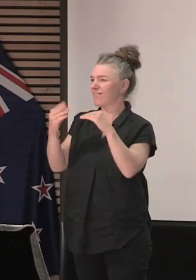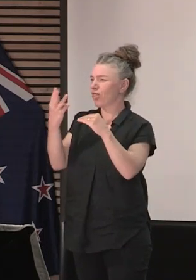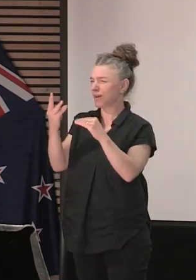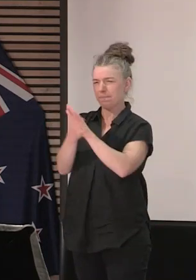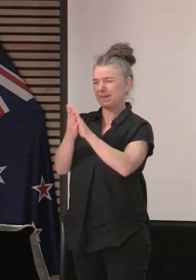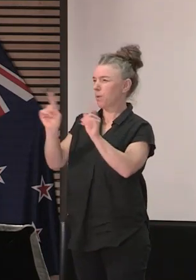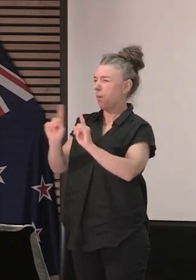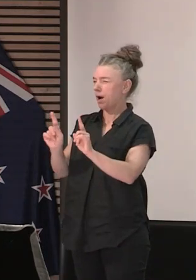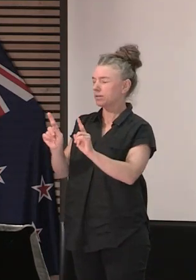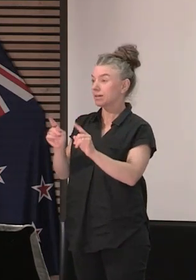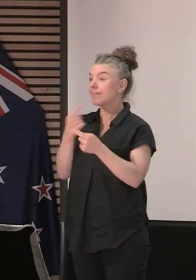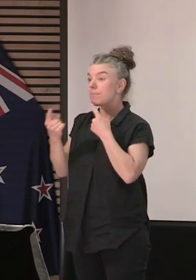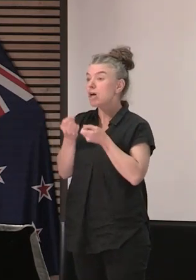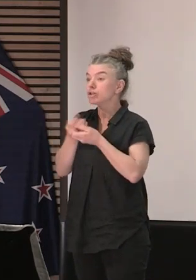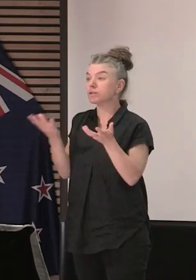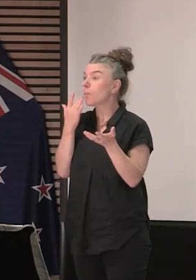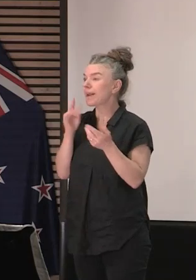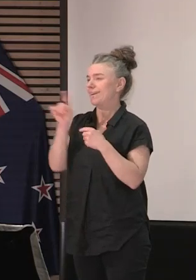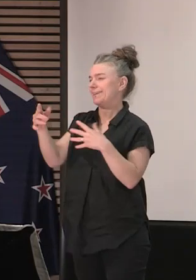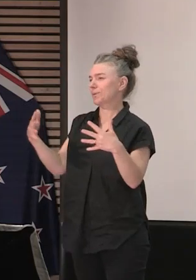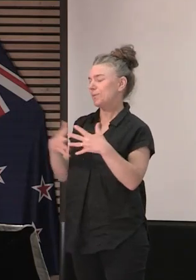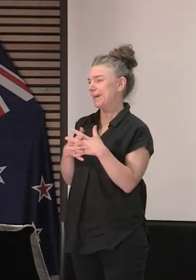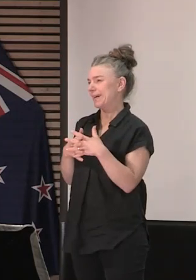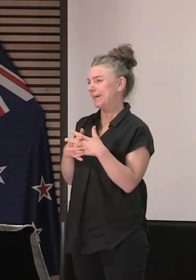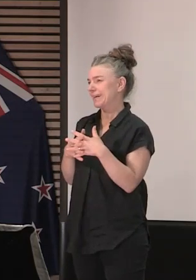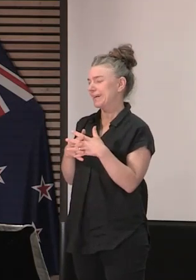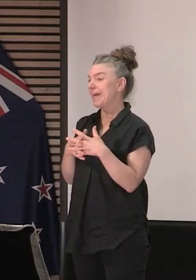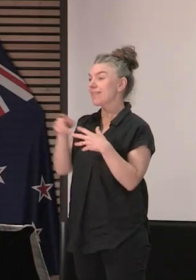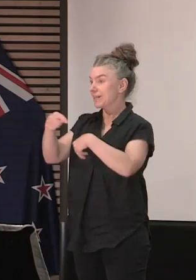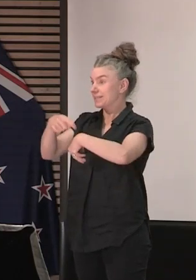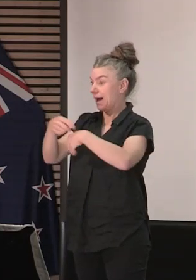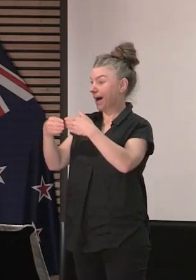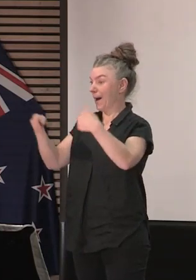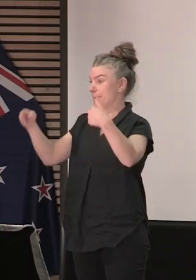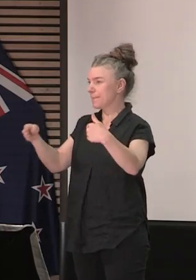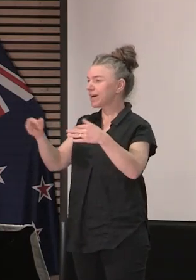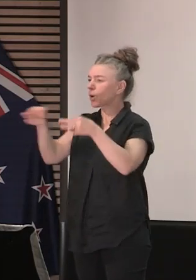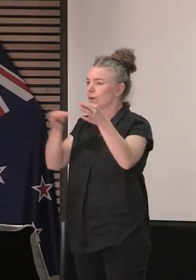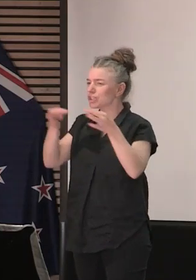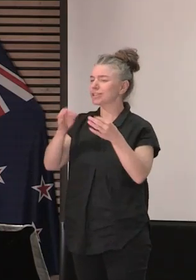dothat next week. That will giveus a window to iron outquestions and issue, and makesure we're as prepared